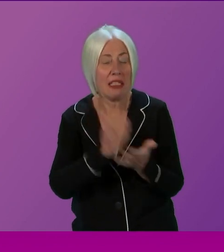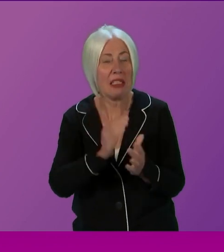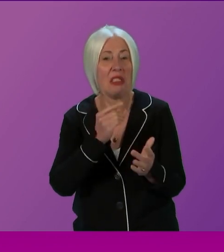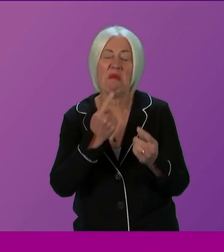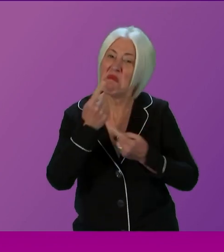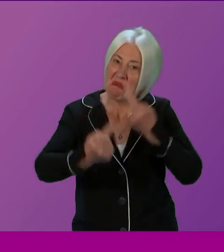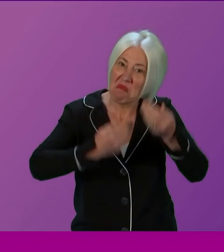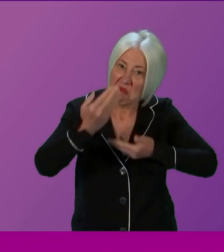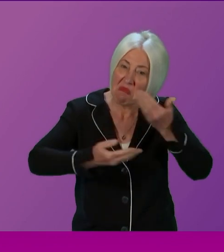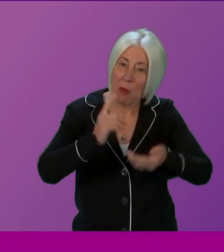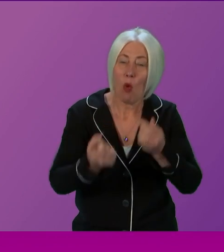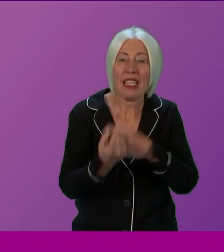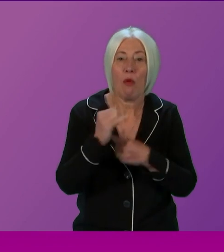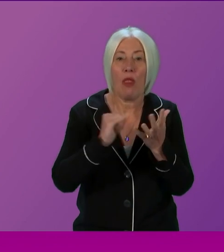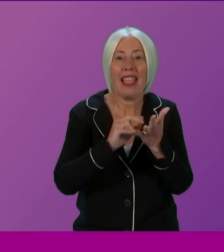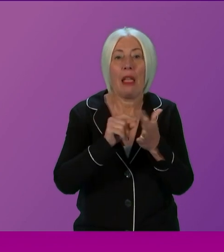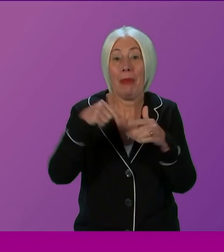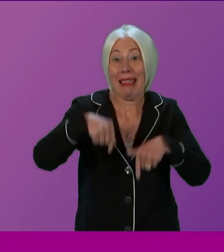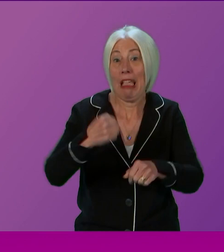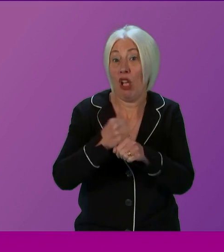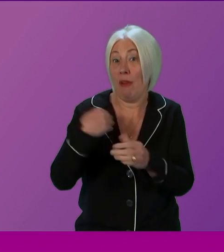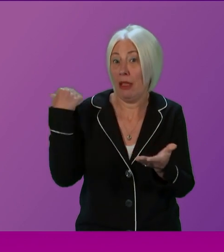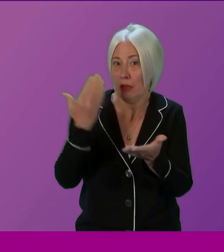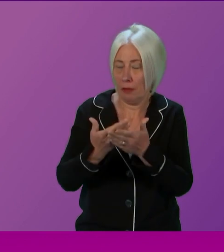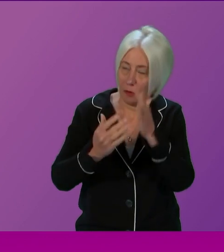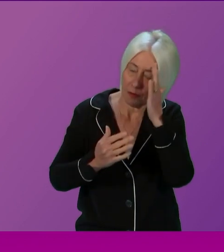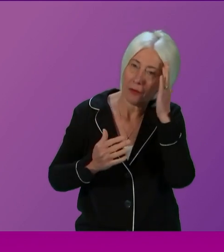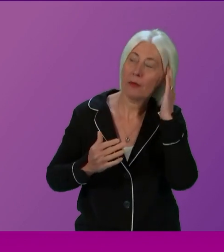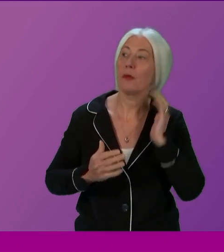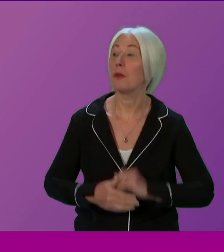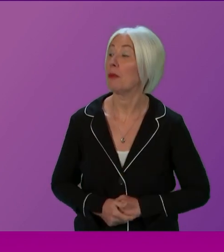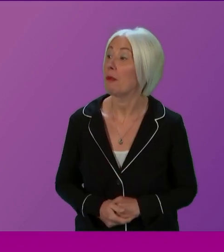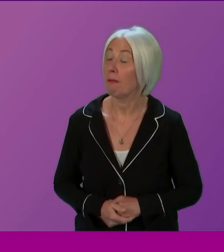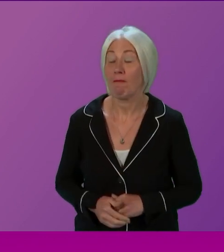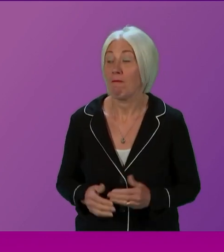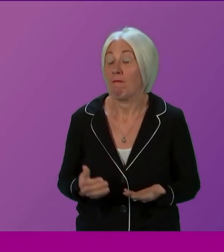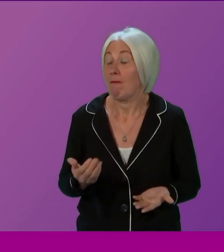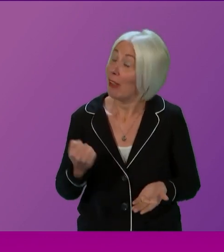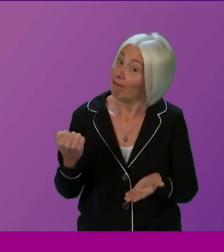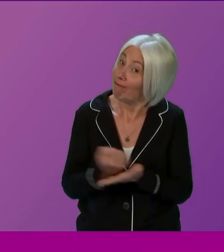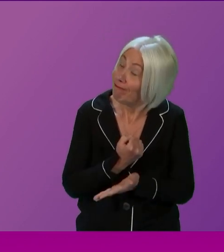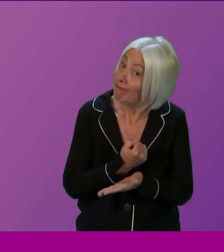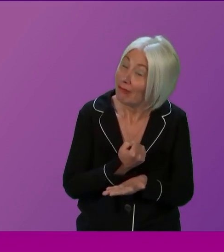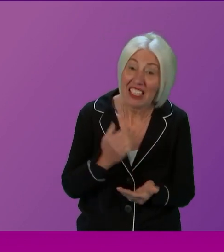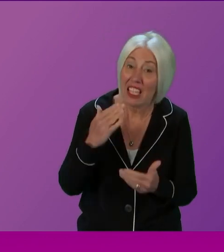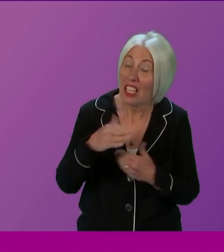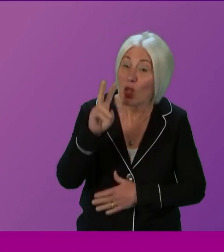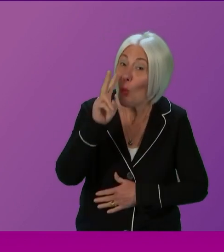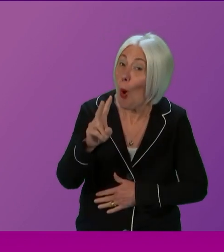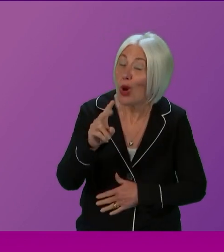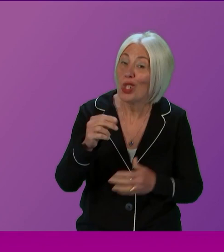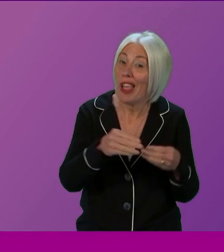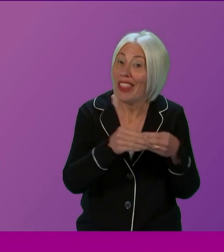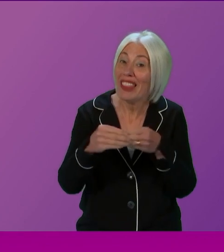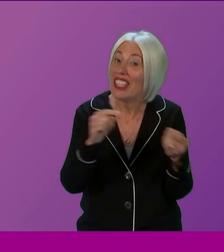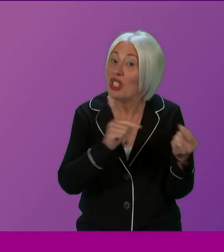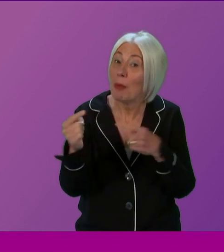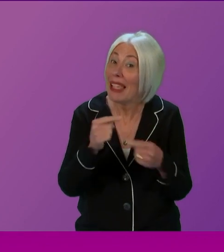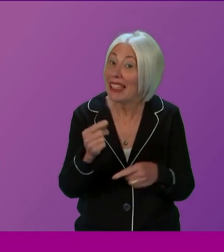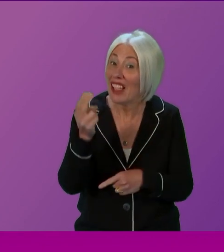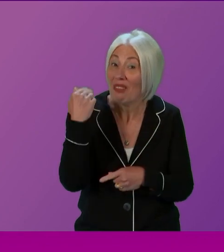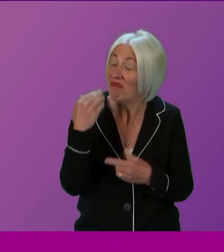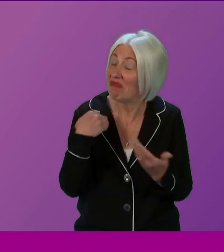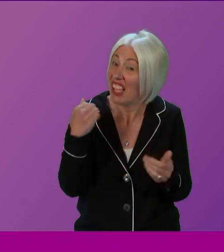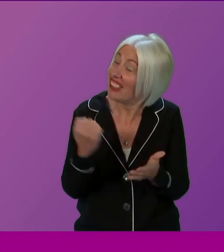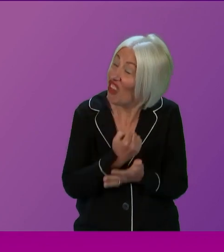Unfortunately, I did not catch the leaders’ debate the other night, because